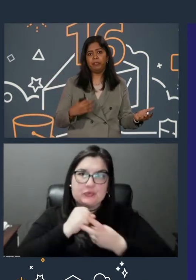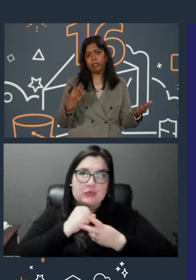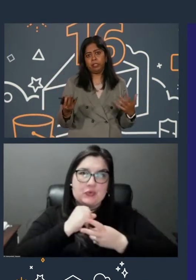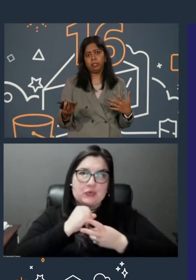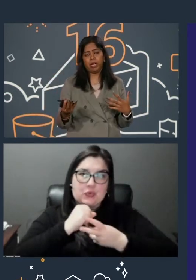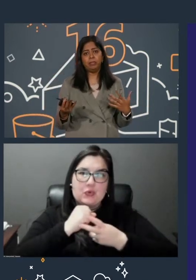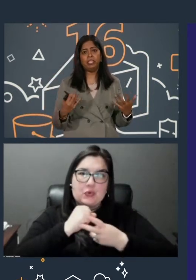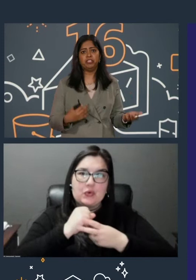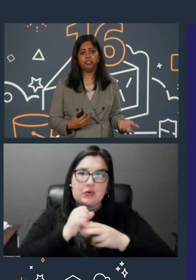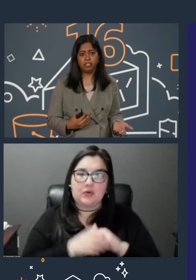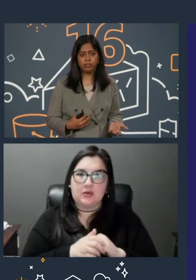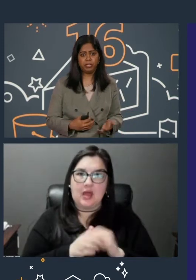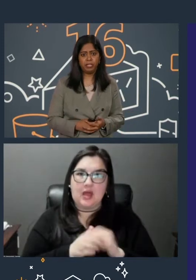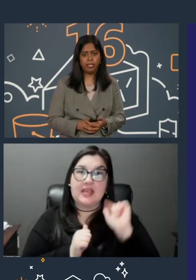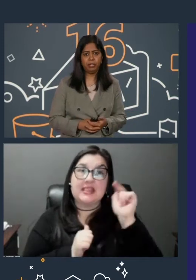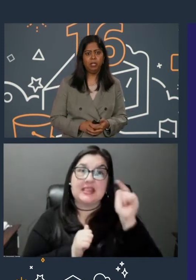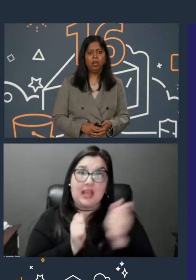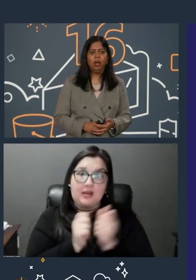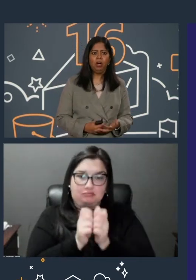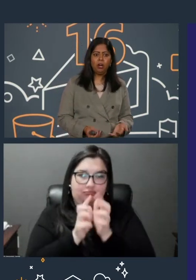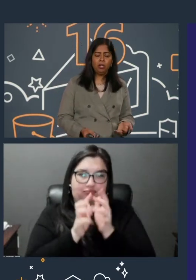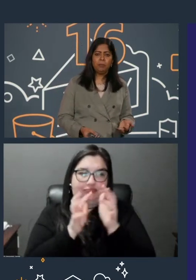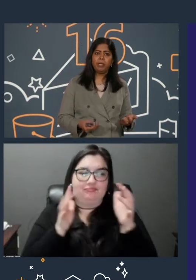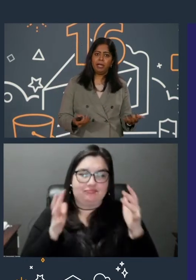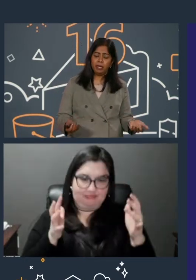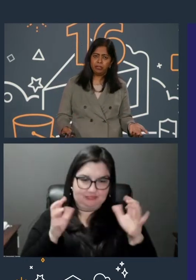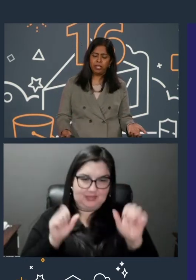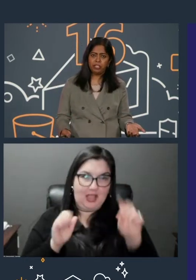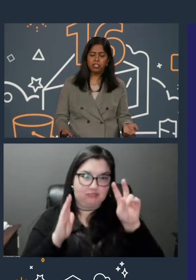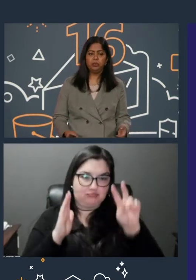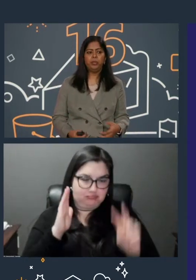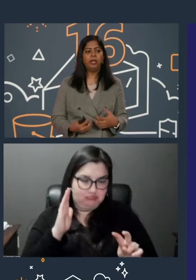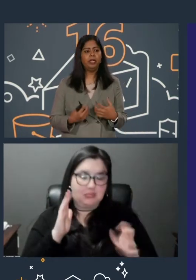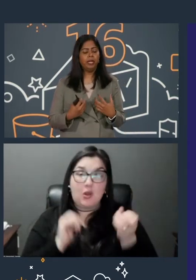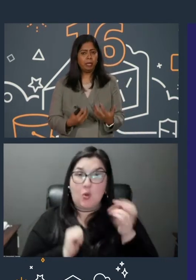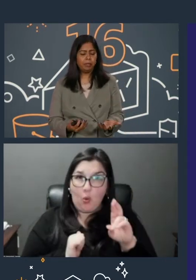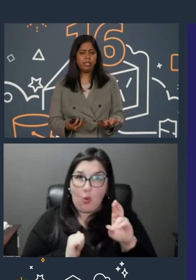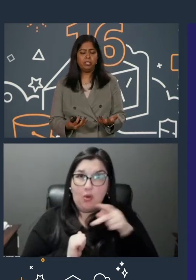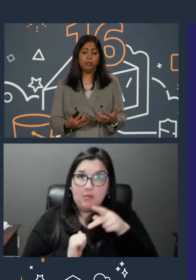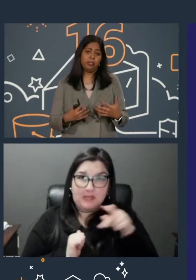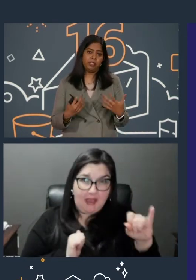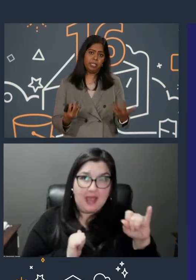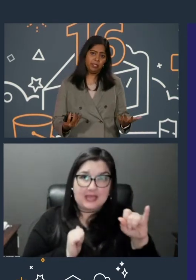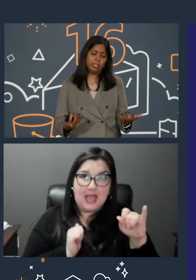while their application retrieves the data. Or PII reduction where a data set